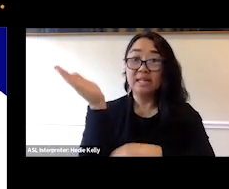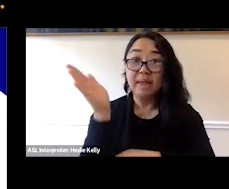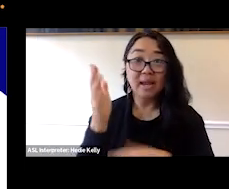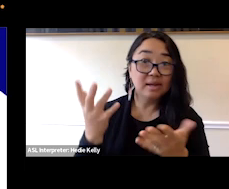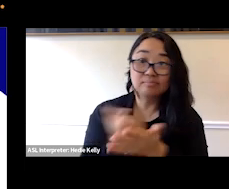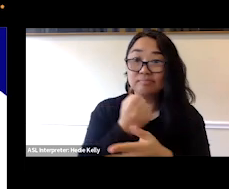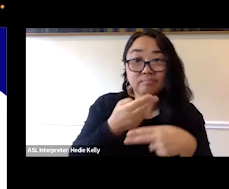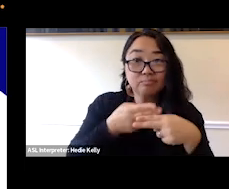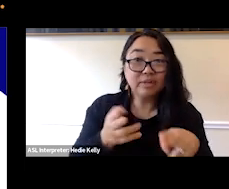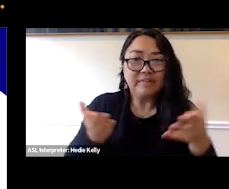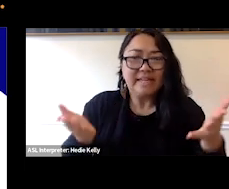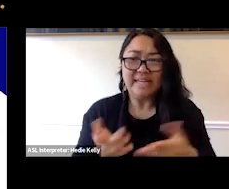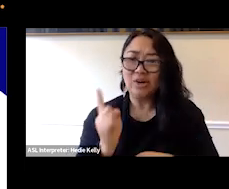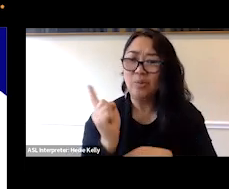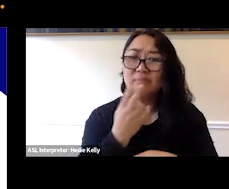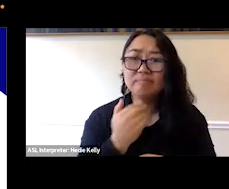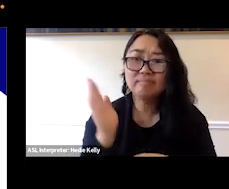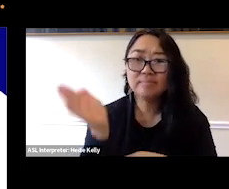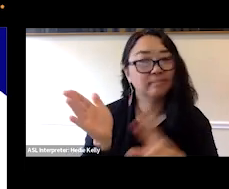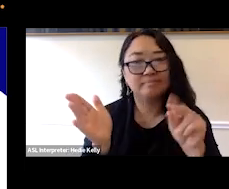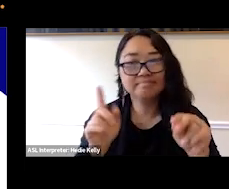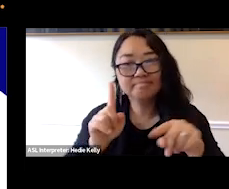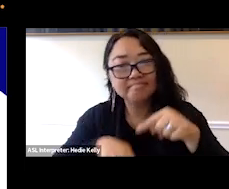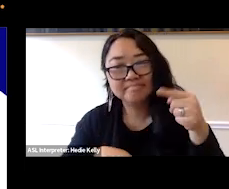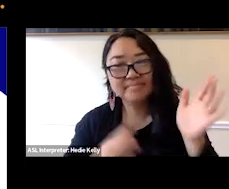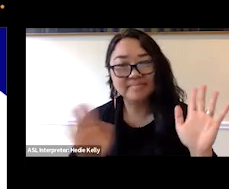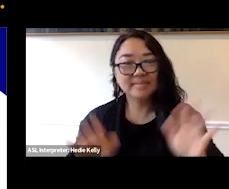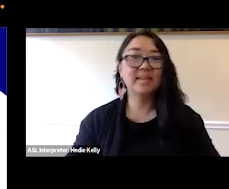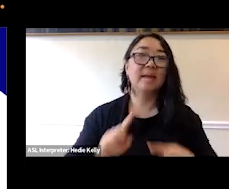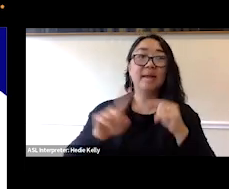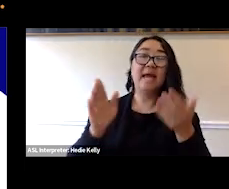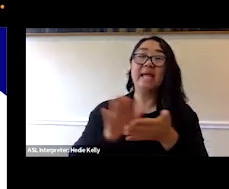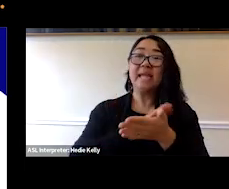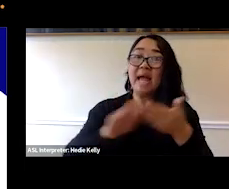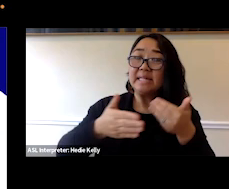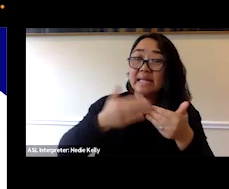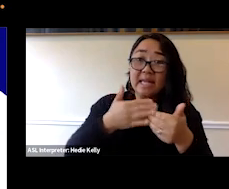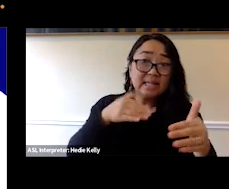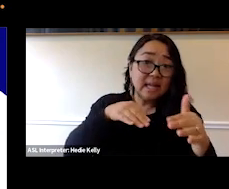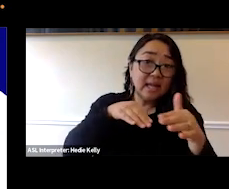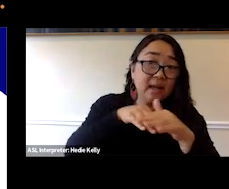But a couple of nice easy entry points to making your PDFs more